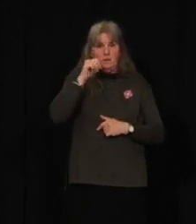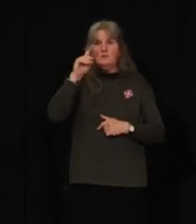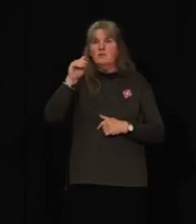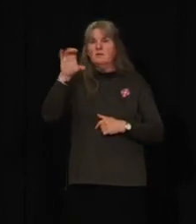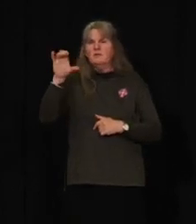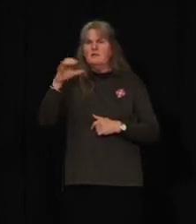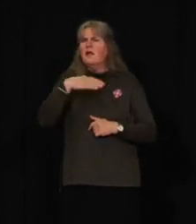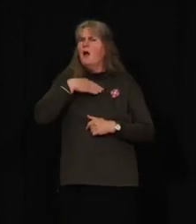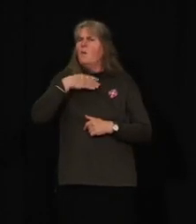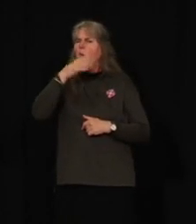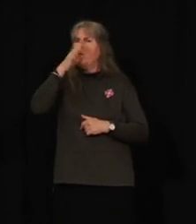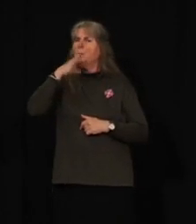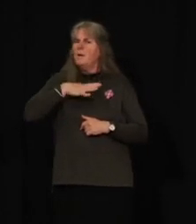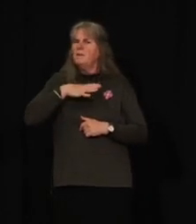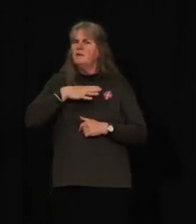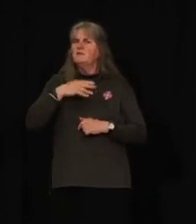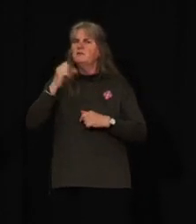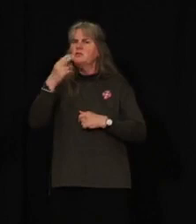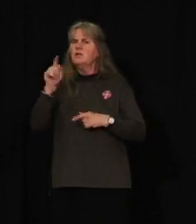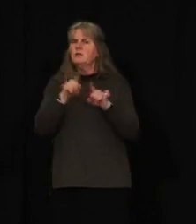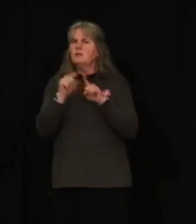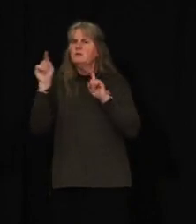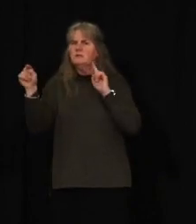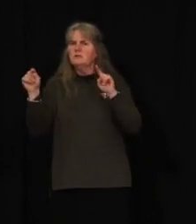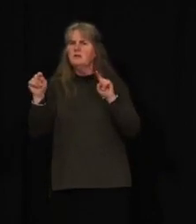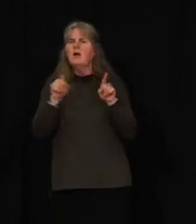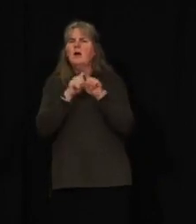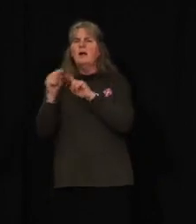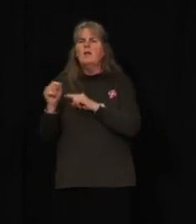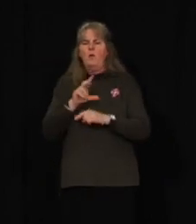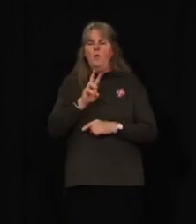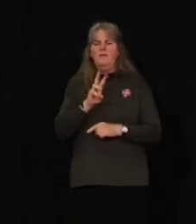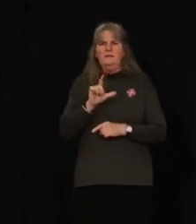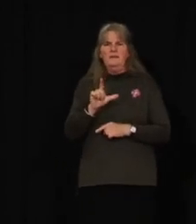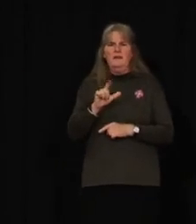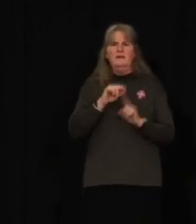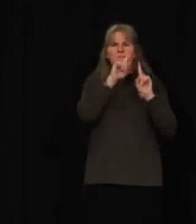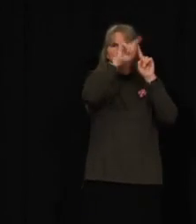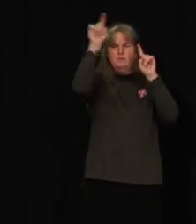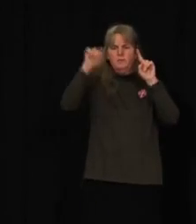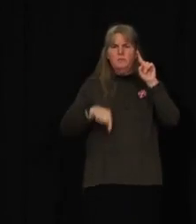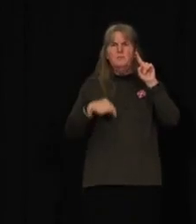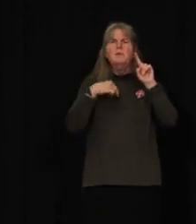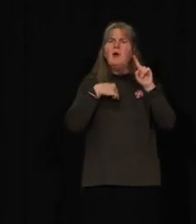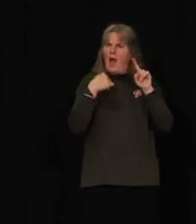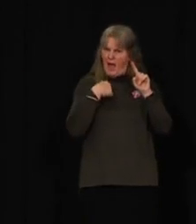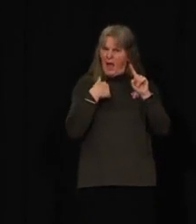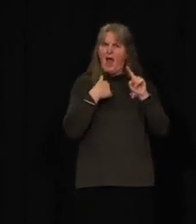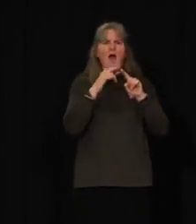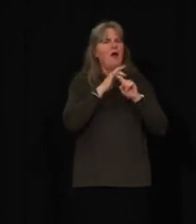women's shelter, or health and hope for families in Watson Lake are also available to help and support you.